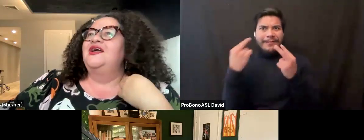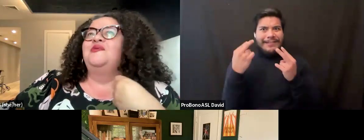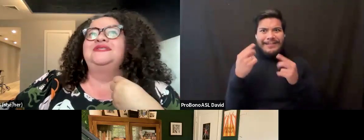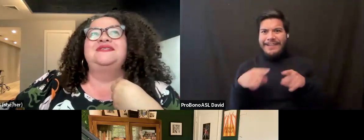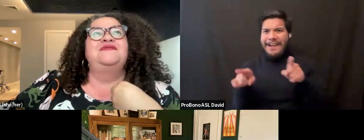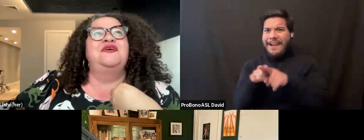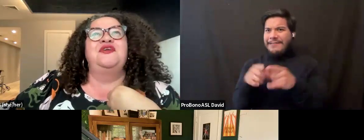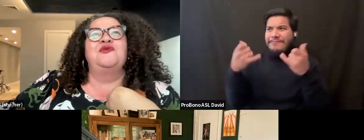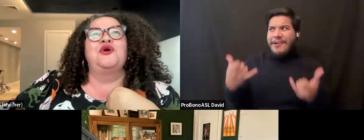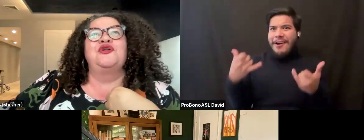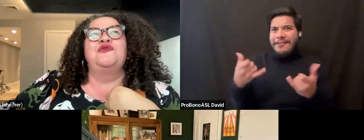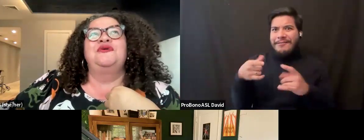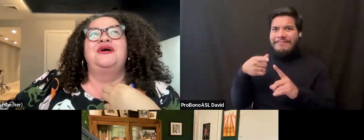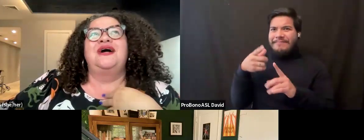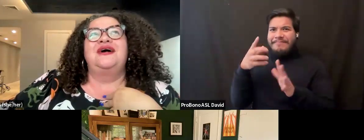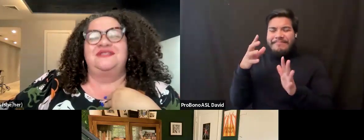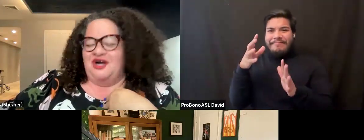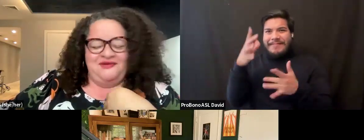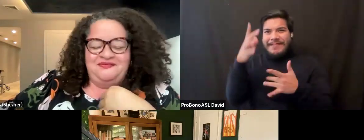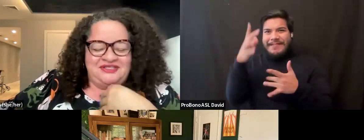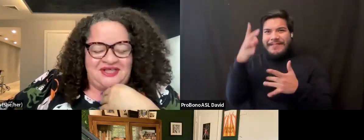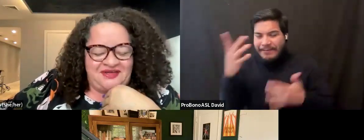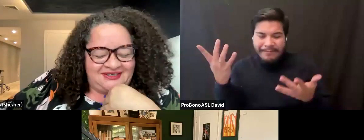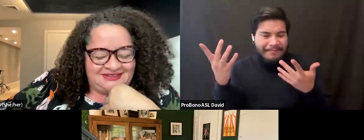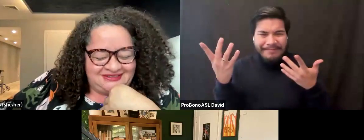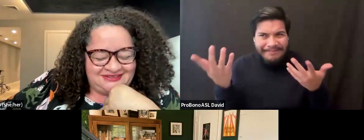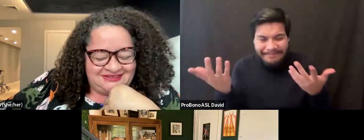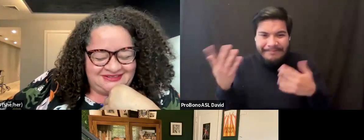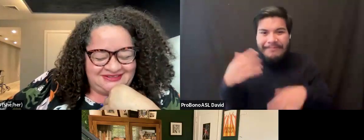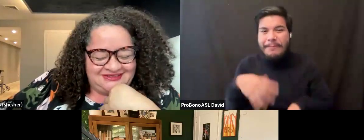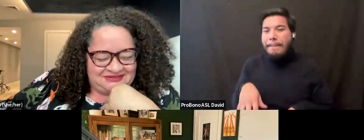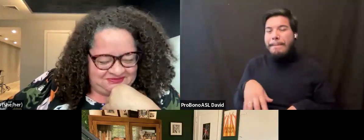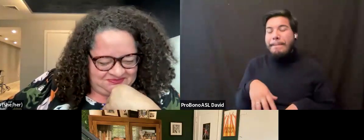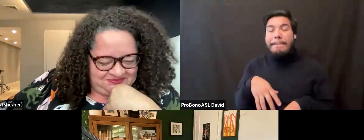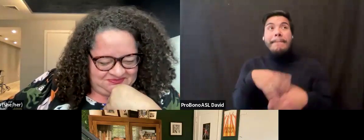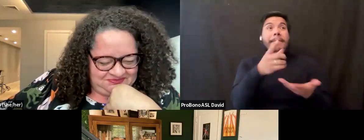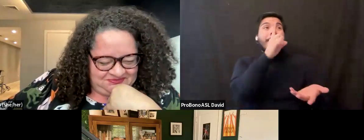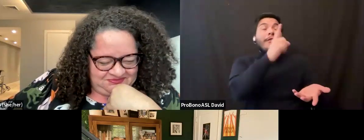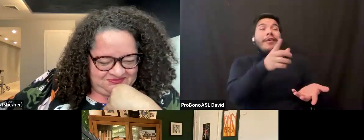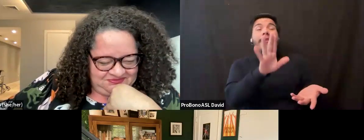Always love that there were no, sorry, use that thought. No, no, no. Just that we're new,